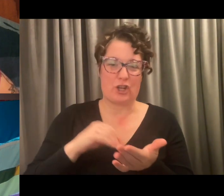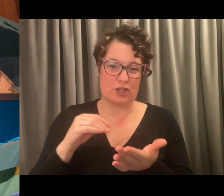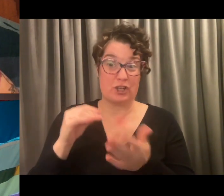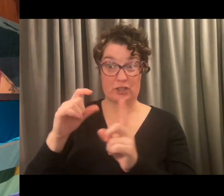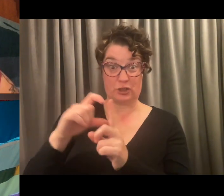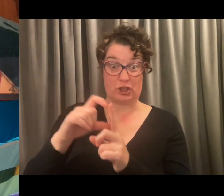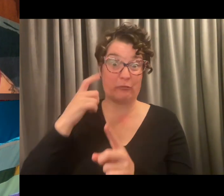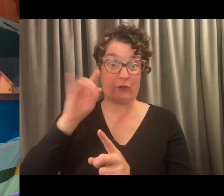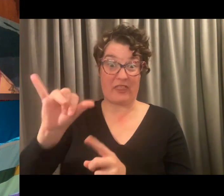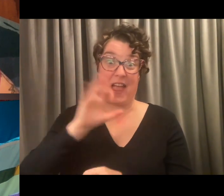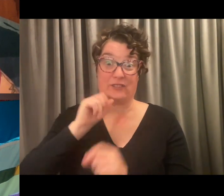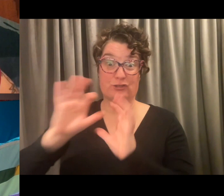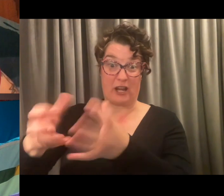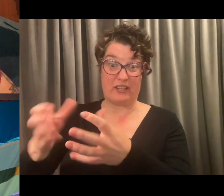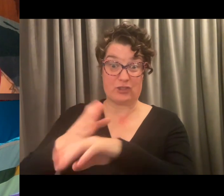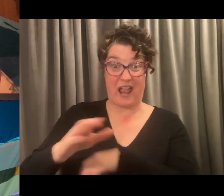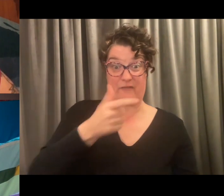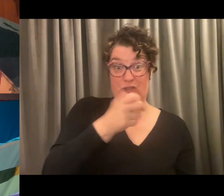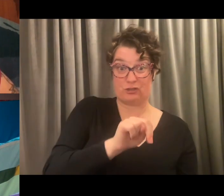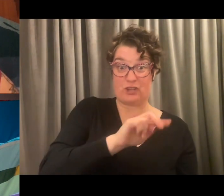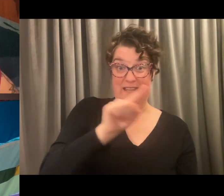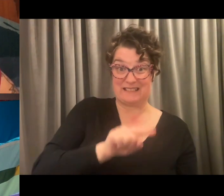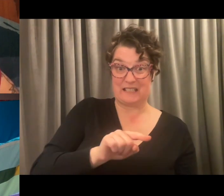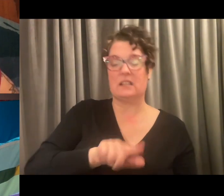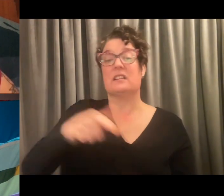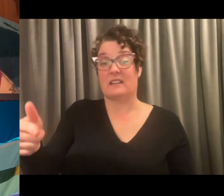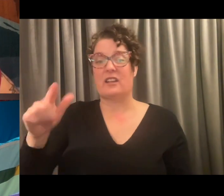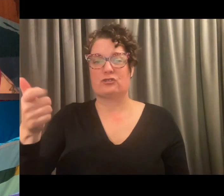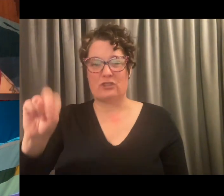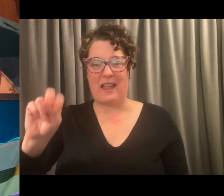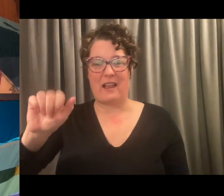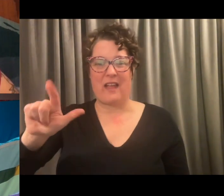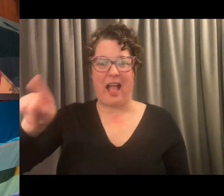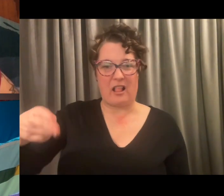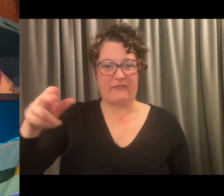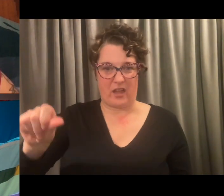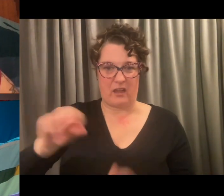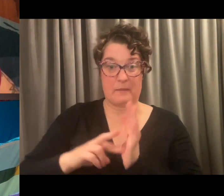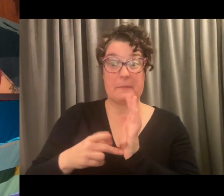So like anyone that was born after 2010. I don't know who invents these terms, so, you know, take it or leave it.